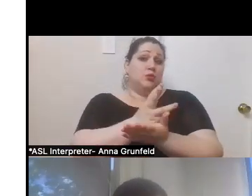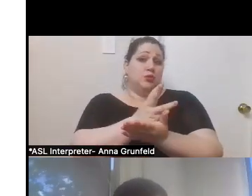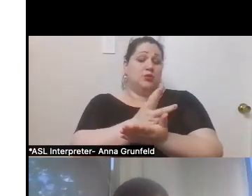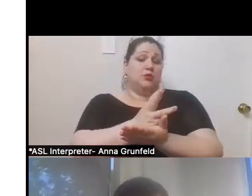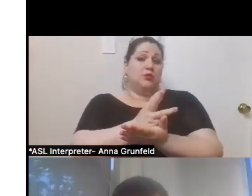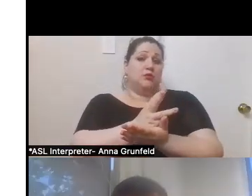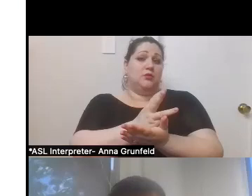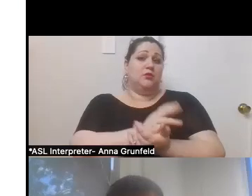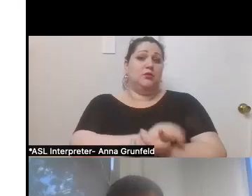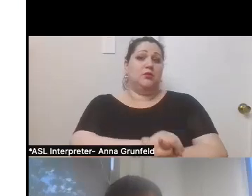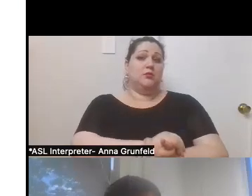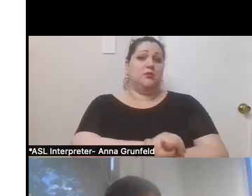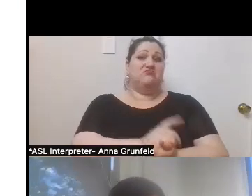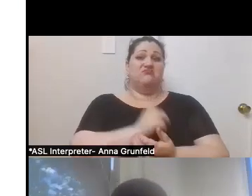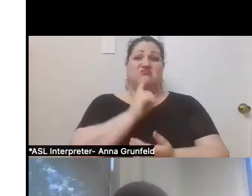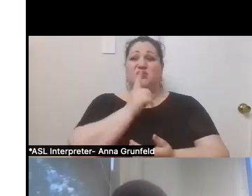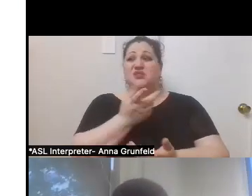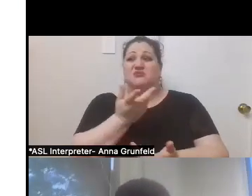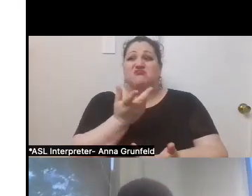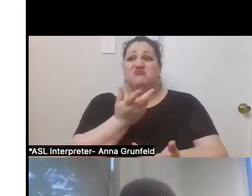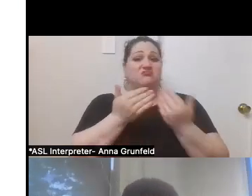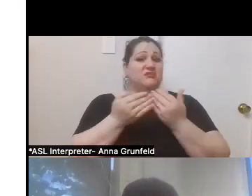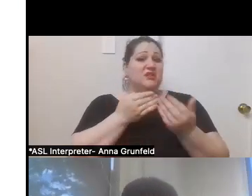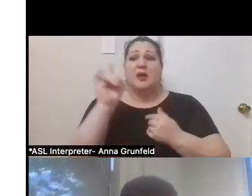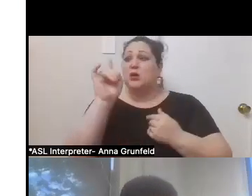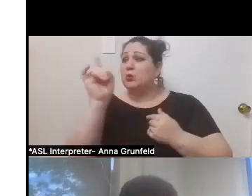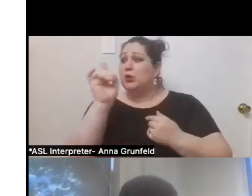no matter where you go, you'll always come across.